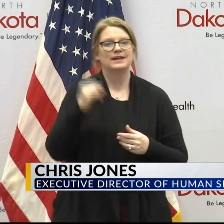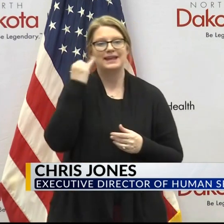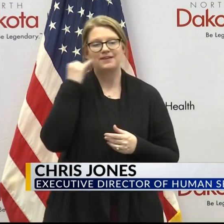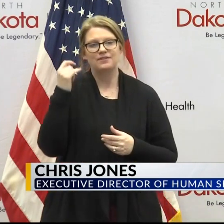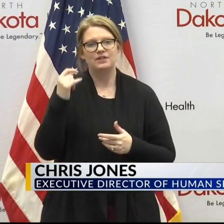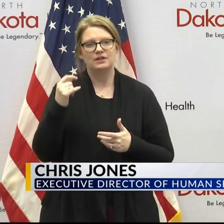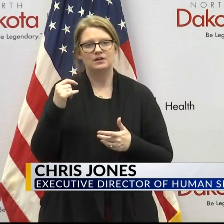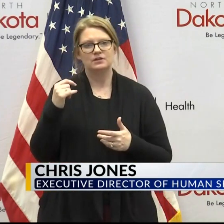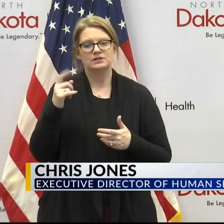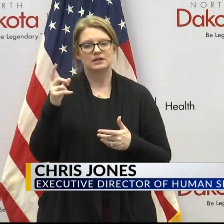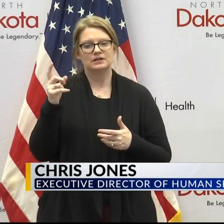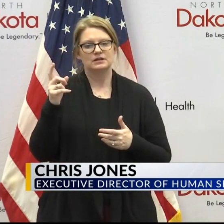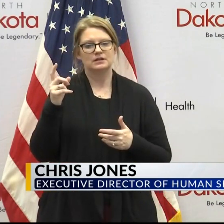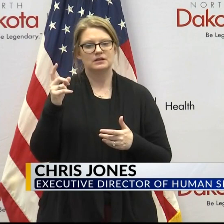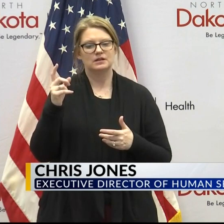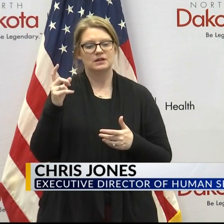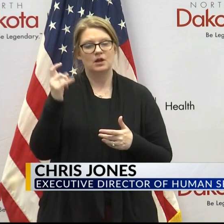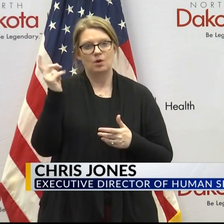THROUGH GRADE 5. HORAN HEALTH